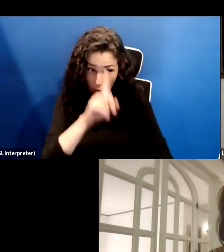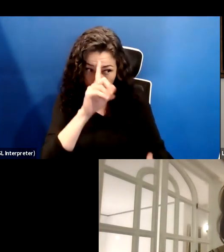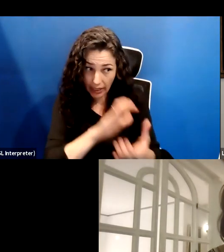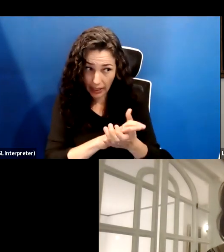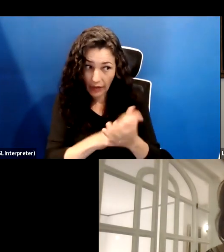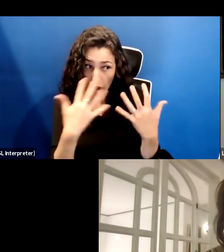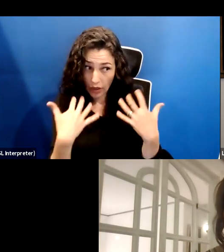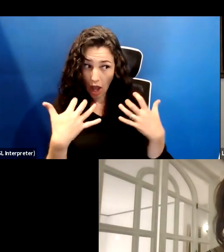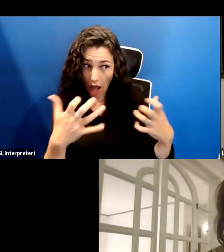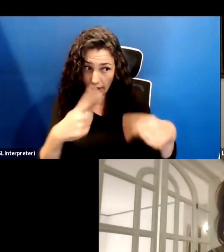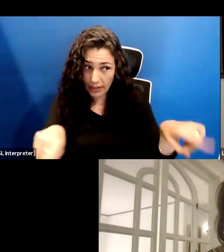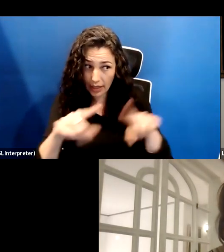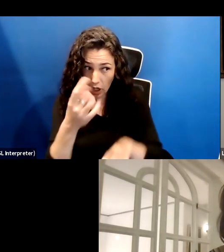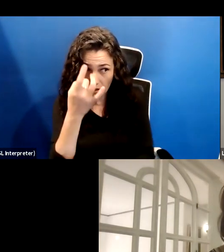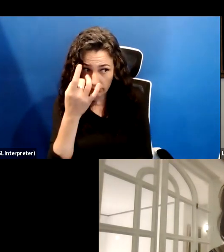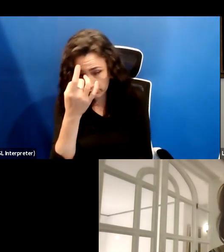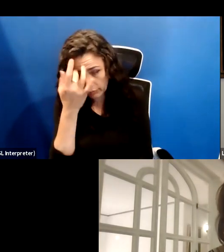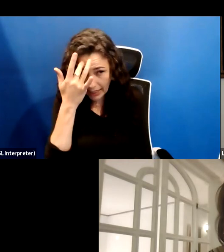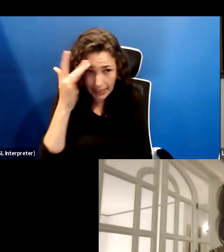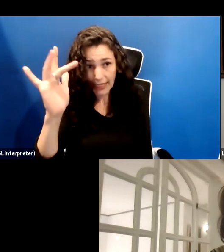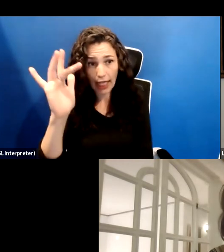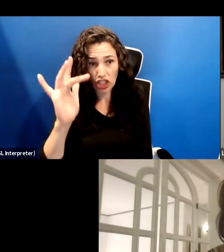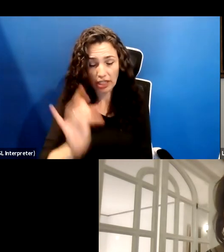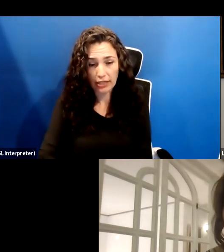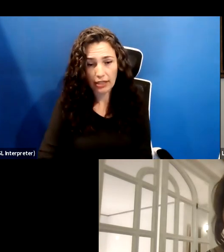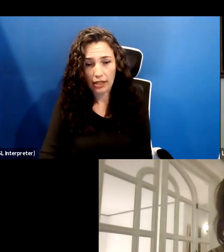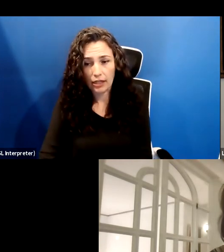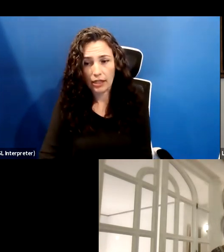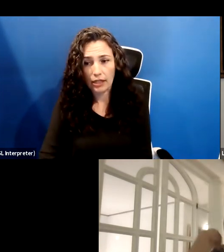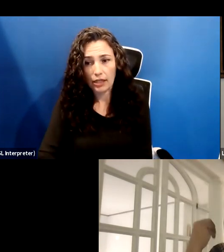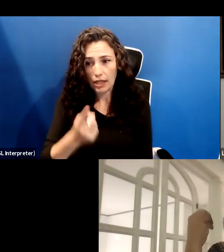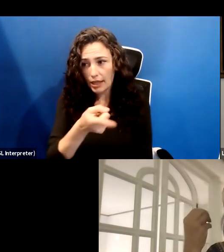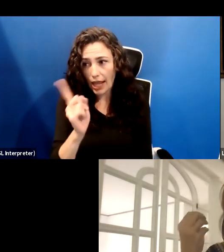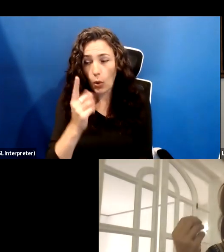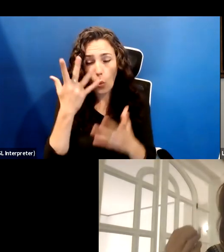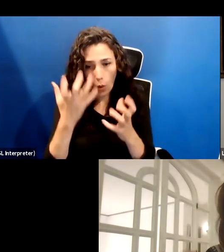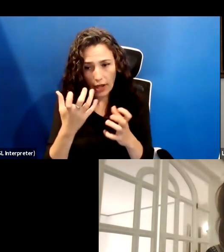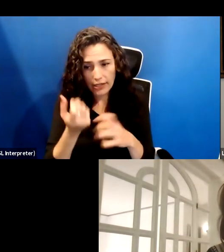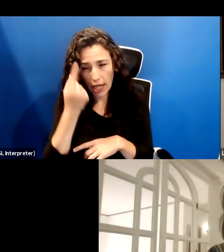that they want to get to something deeper, that they want to understand the psychology